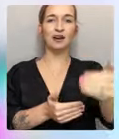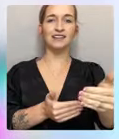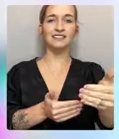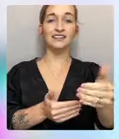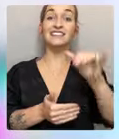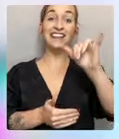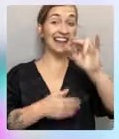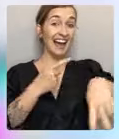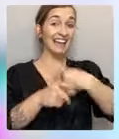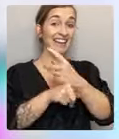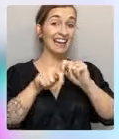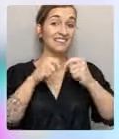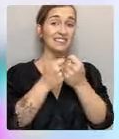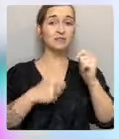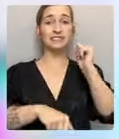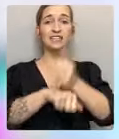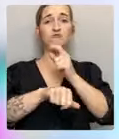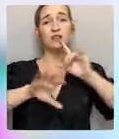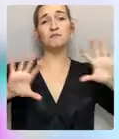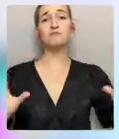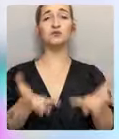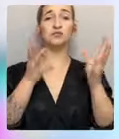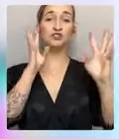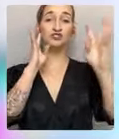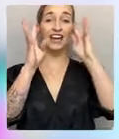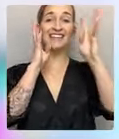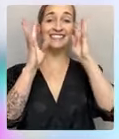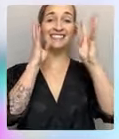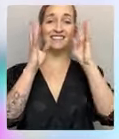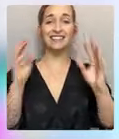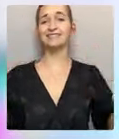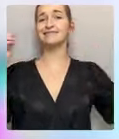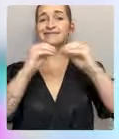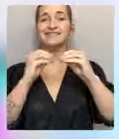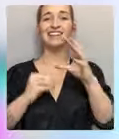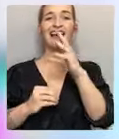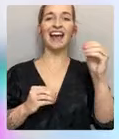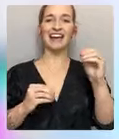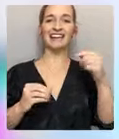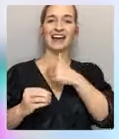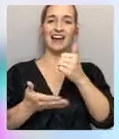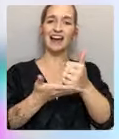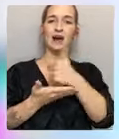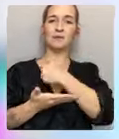We really find this kind of team set up really boosts creativity,